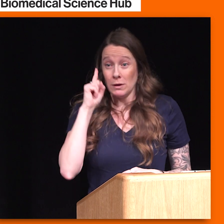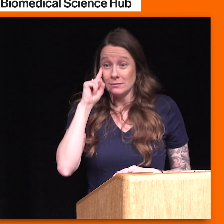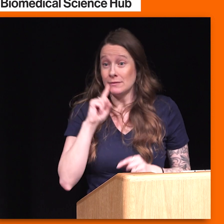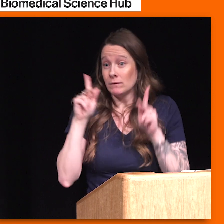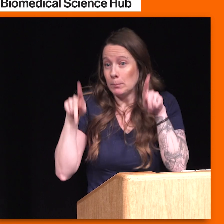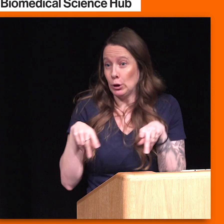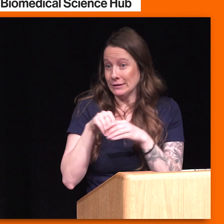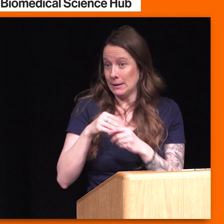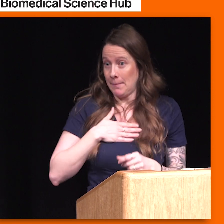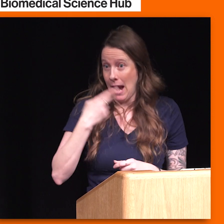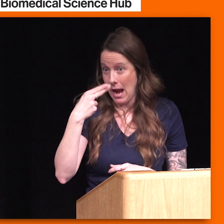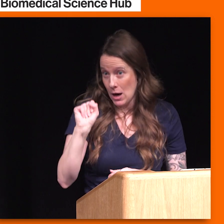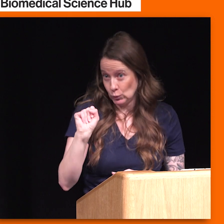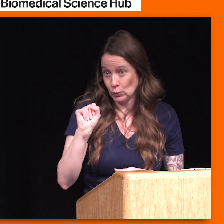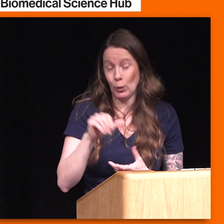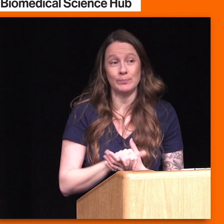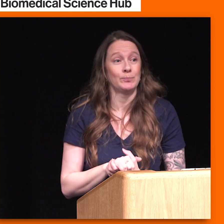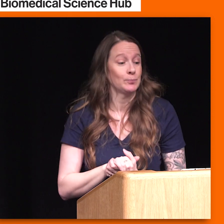I was the only Deaf person in my high school.